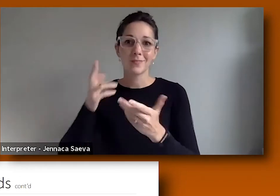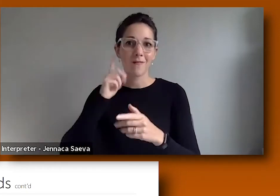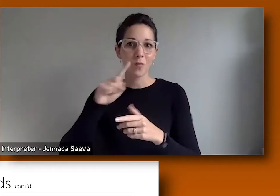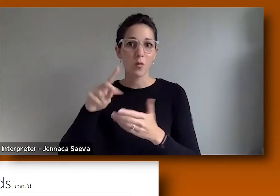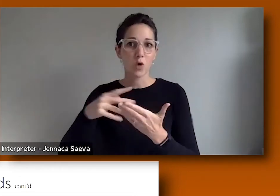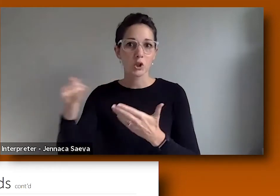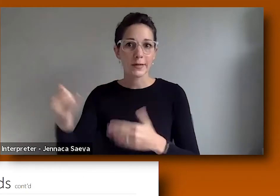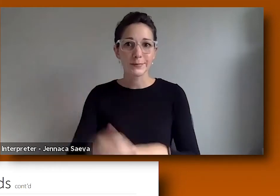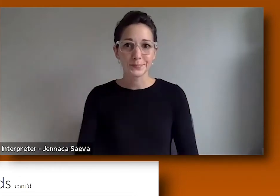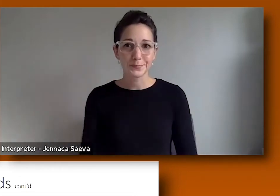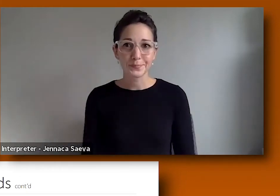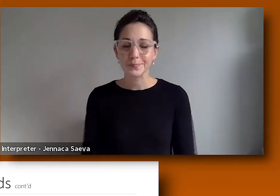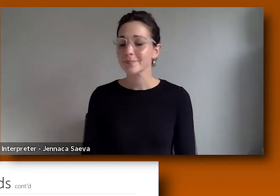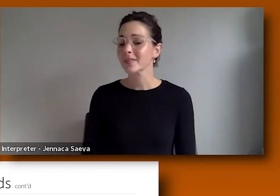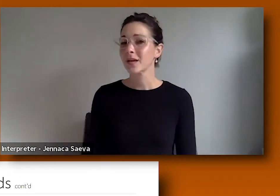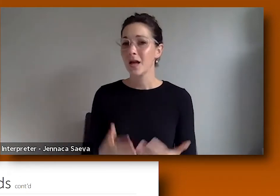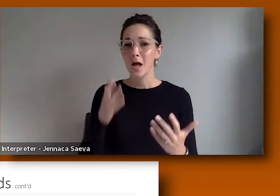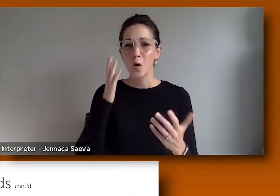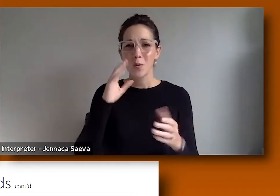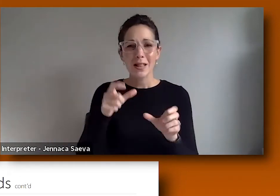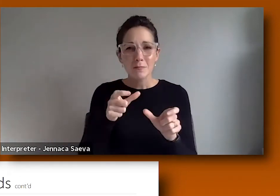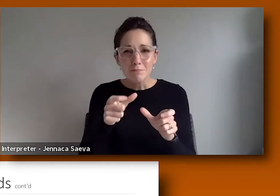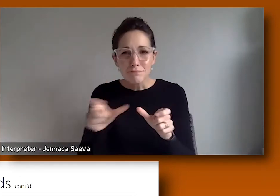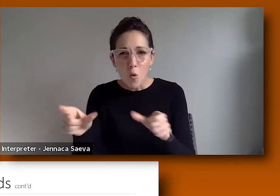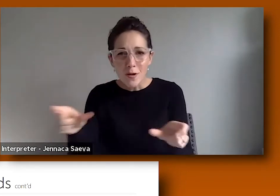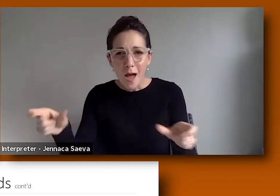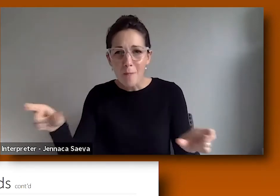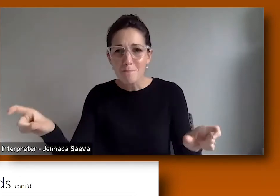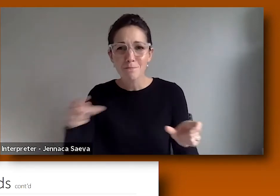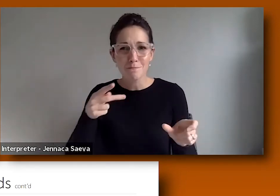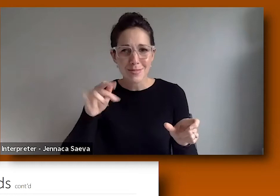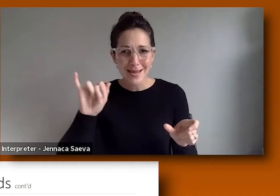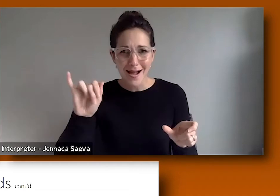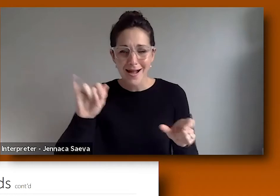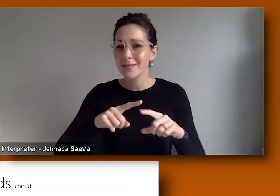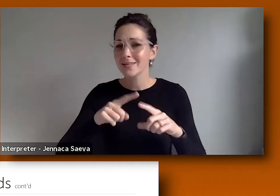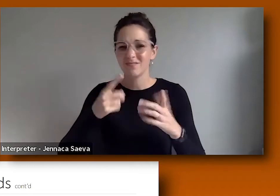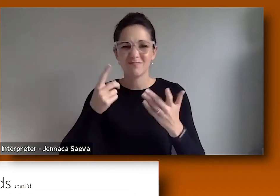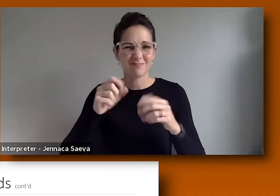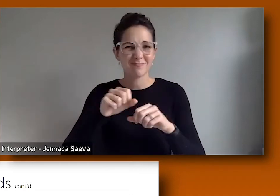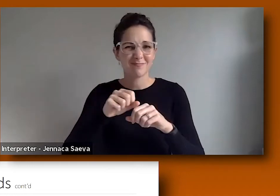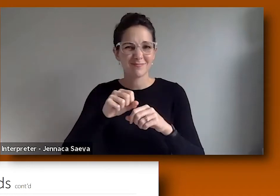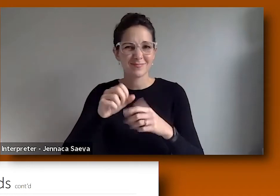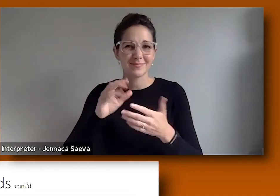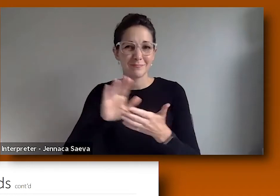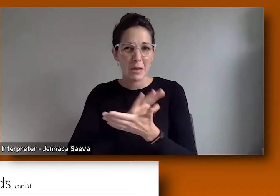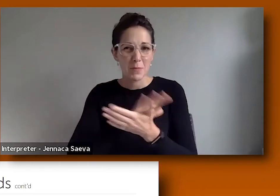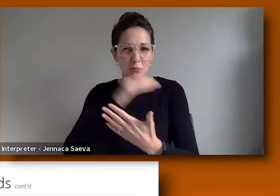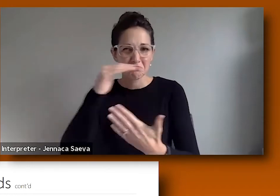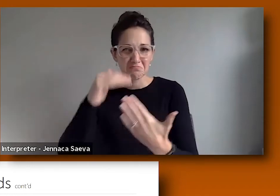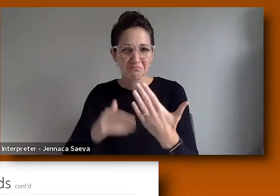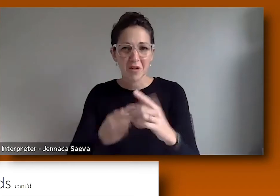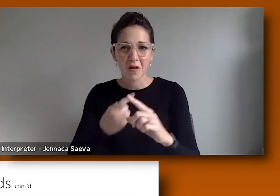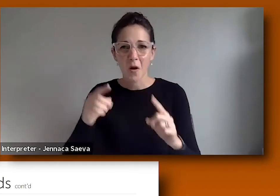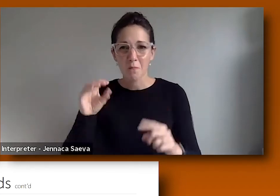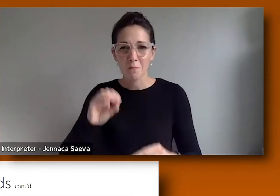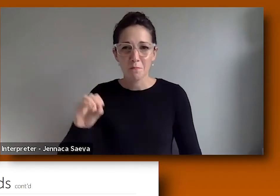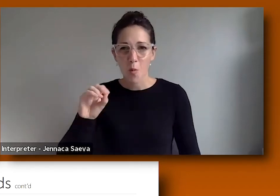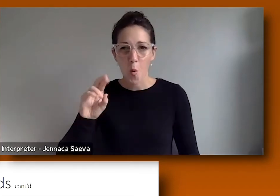and you'll see that broken up as a PI on the grant statements that RIT provides you from our Oracle system. You'll see that breakdown,